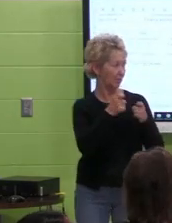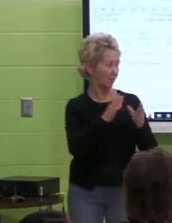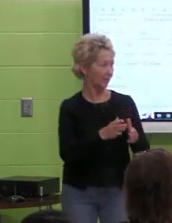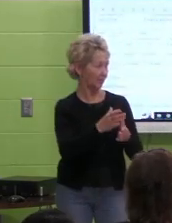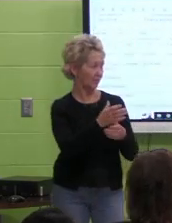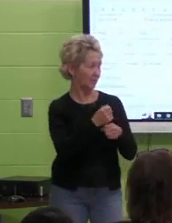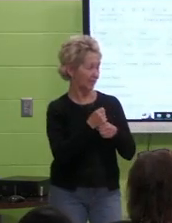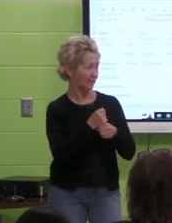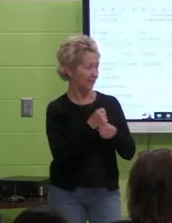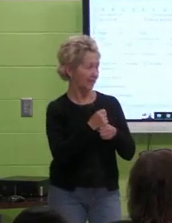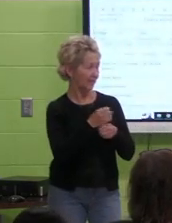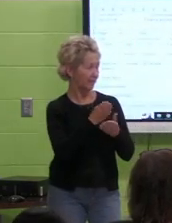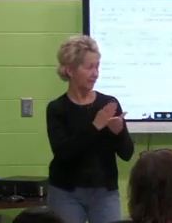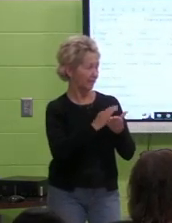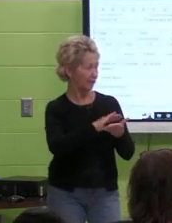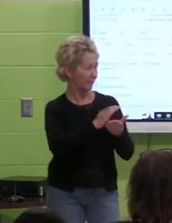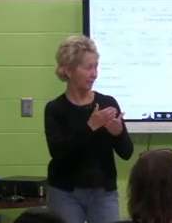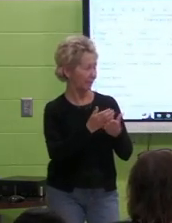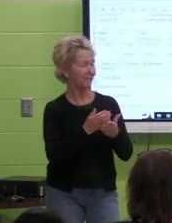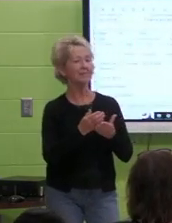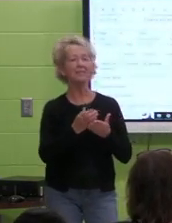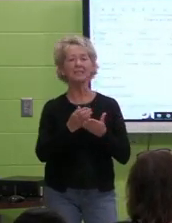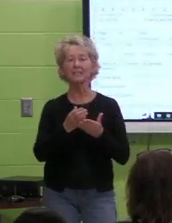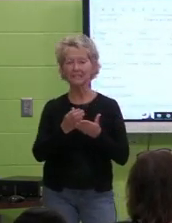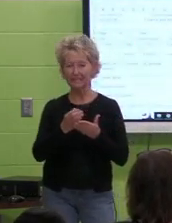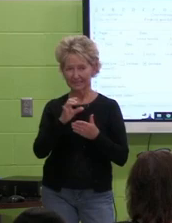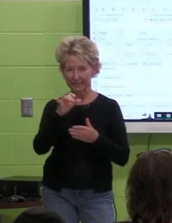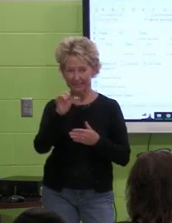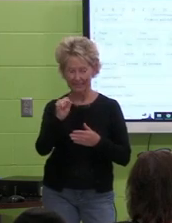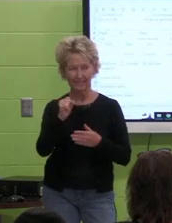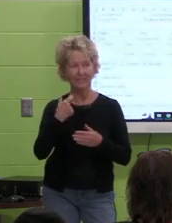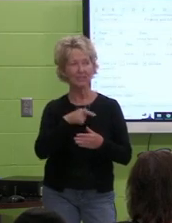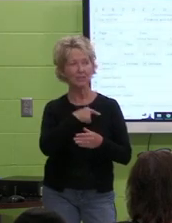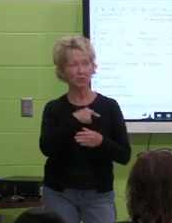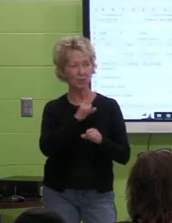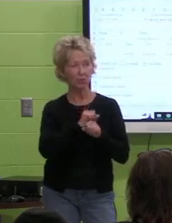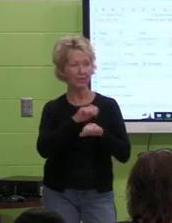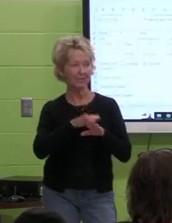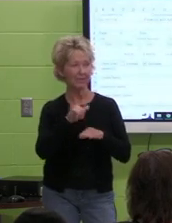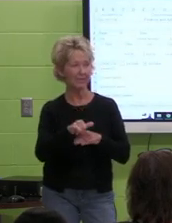our budget is we're working on that okay yep say because I know I don't know how you spend your